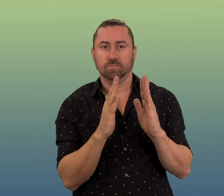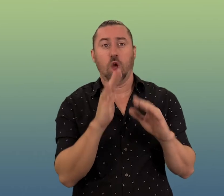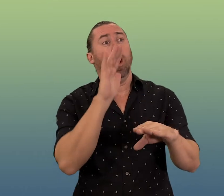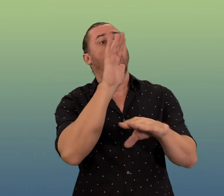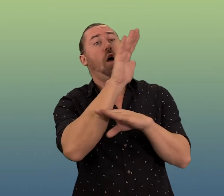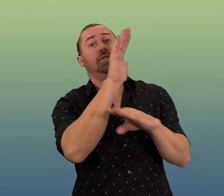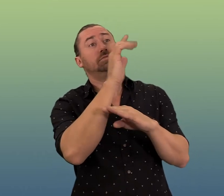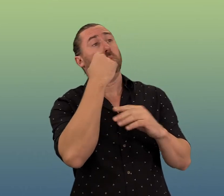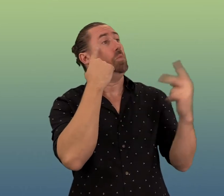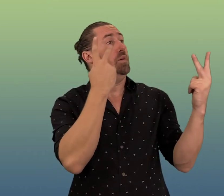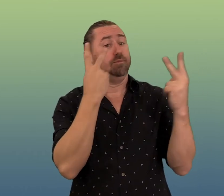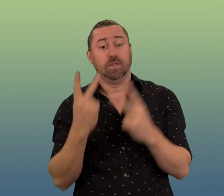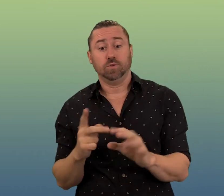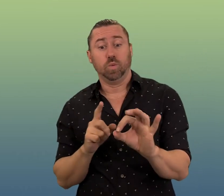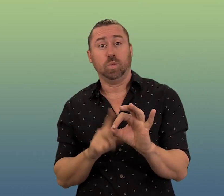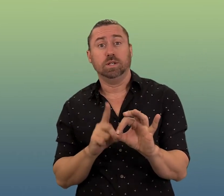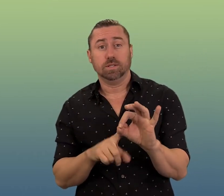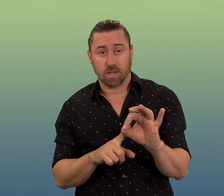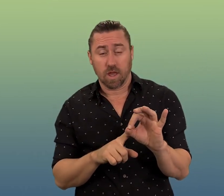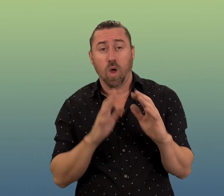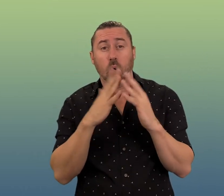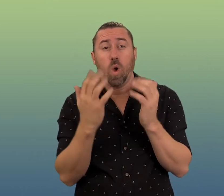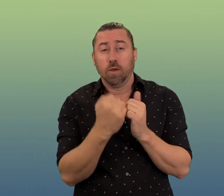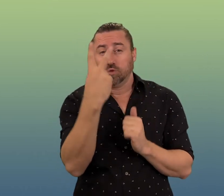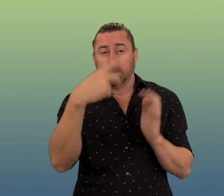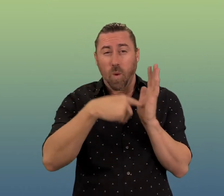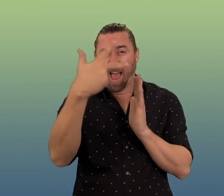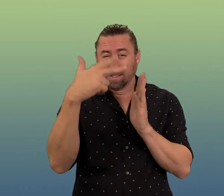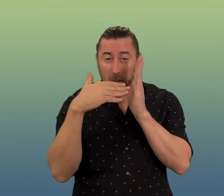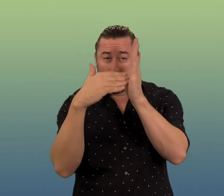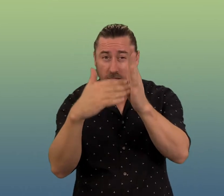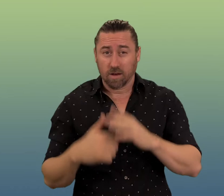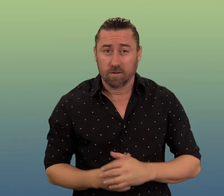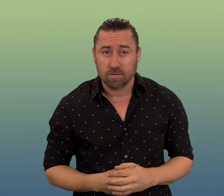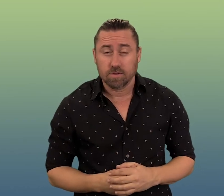international visitors to Queensland increased to 2.8 million